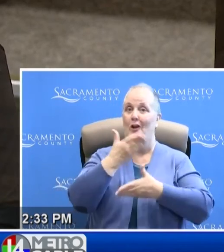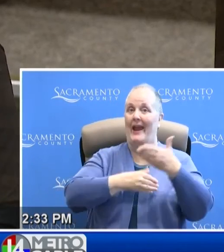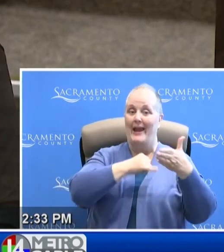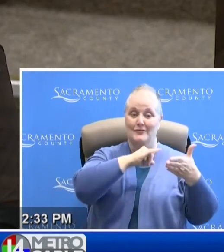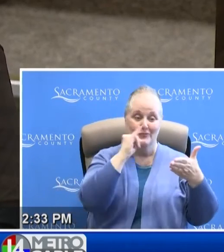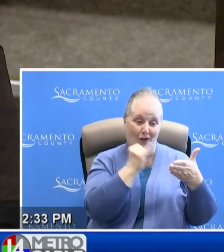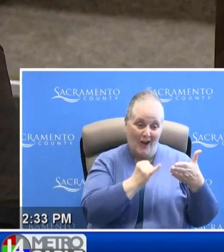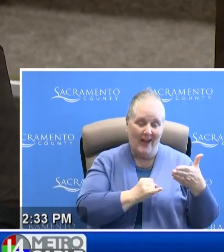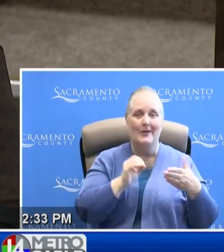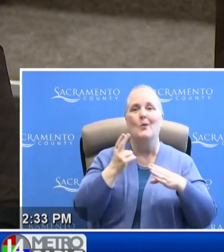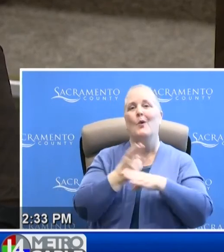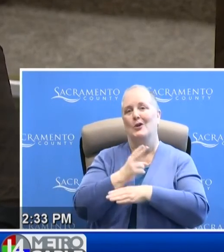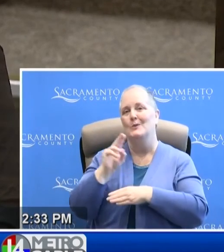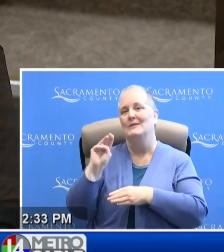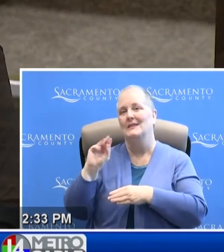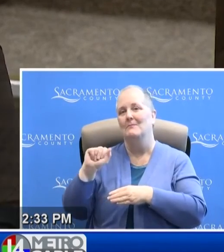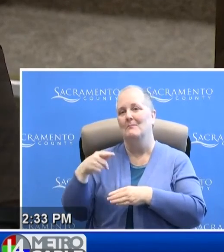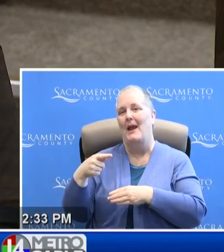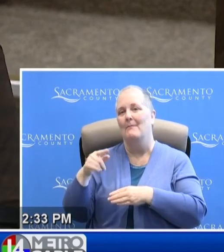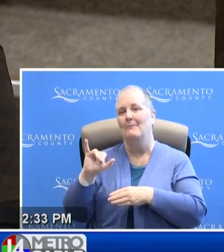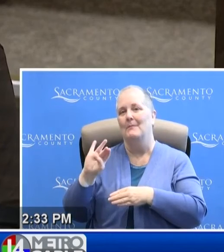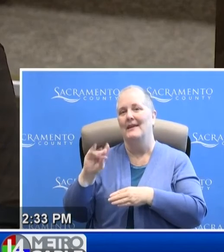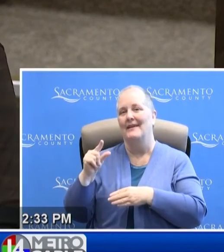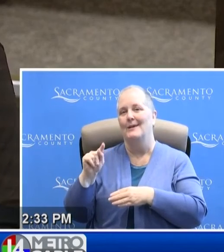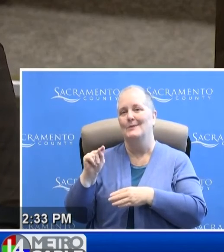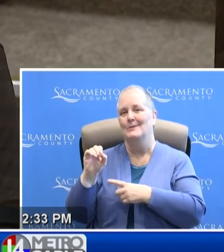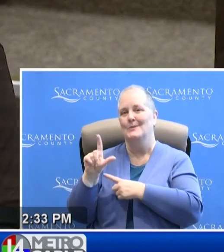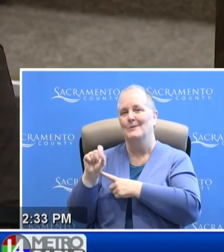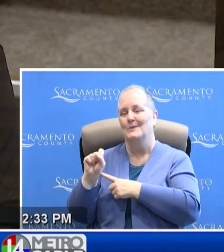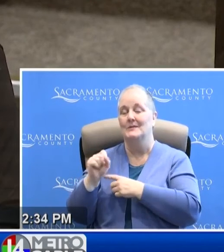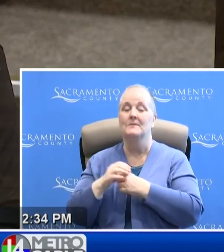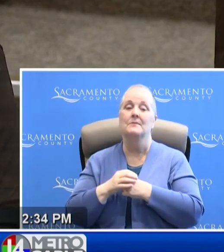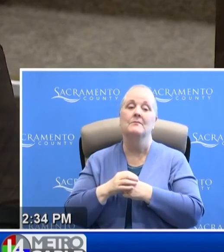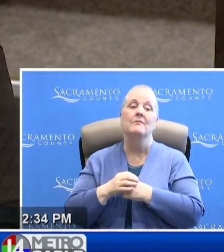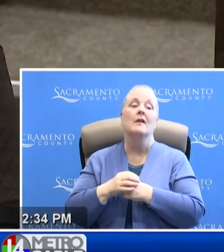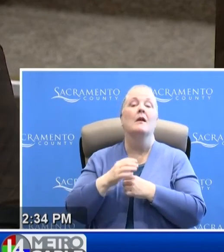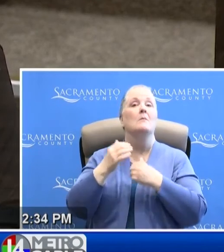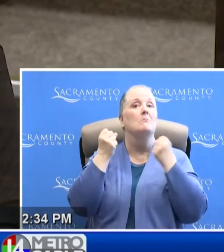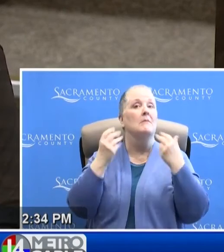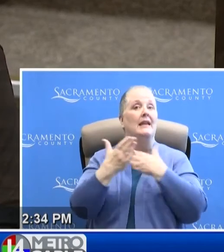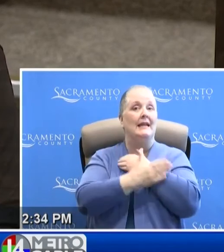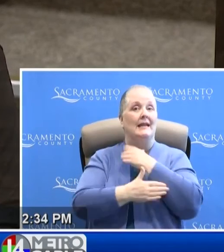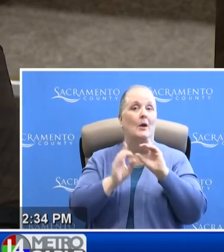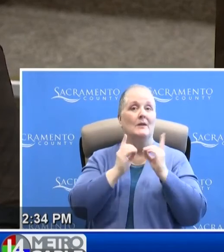using map tool mapping tools available. And whereas many county departments were instrumental